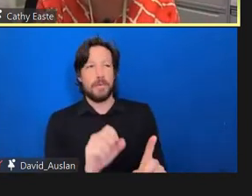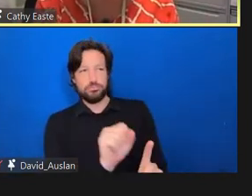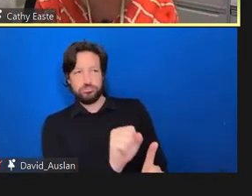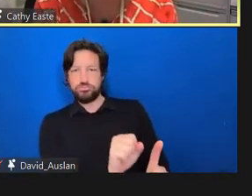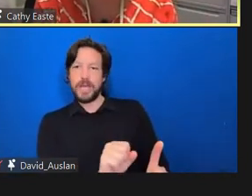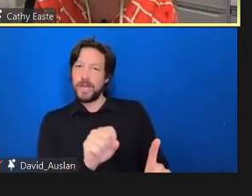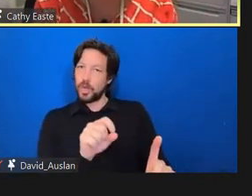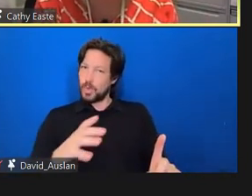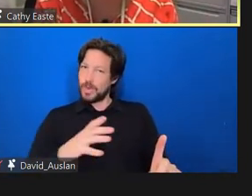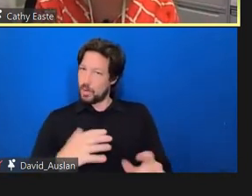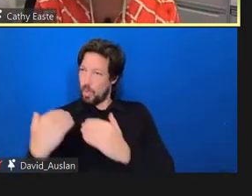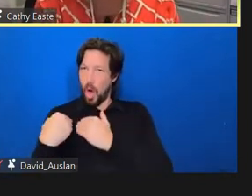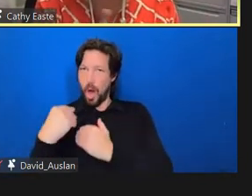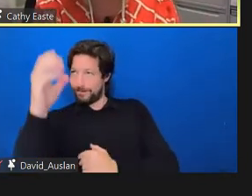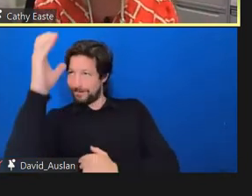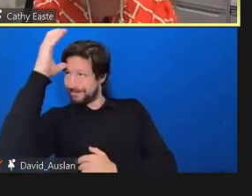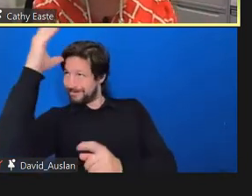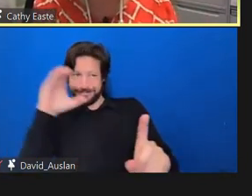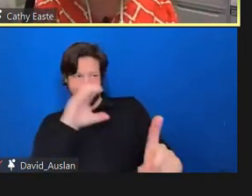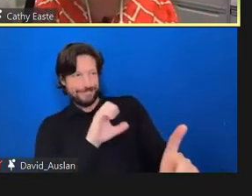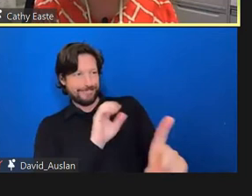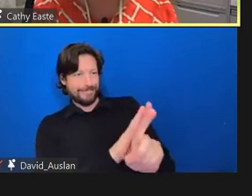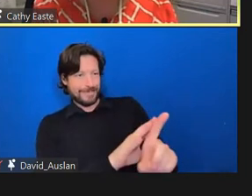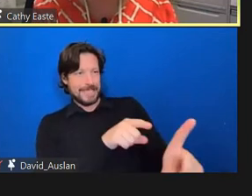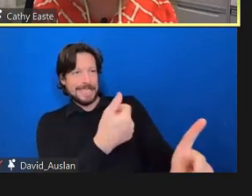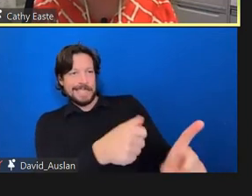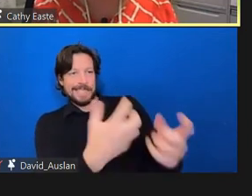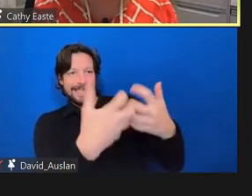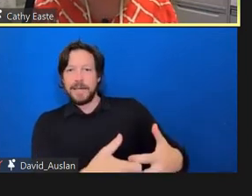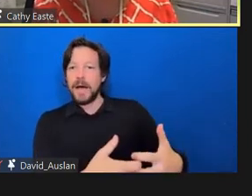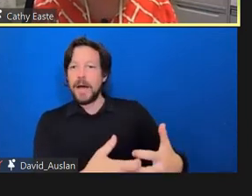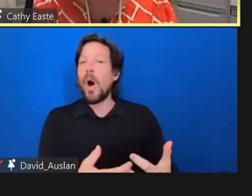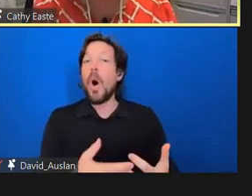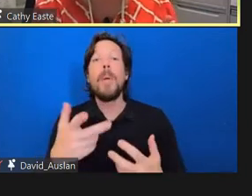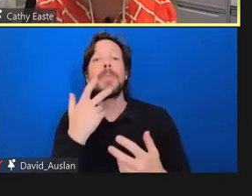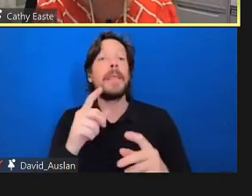personal knowledge of that person, the topic, what do we hear? We're in a meeting. We're in a class.